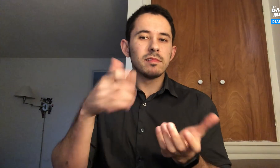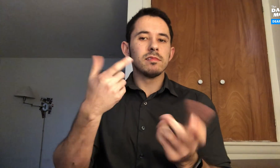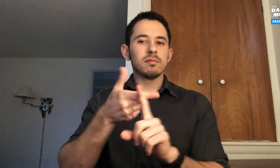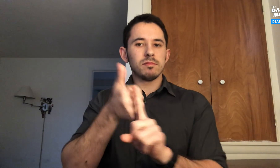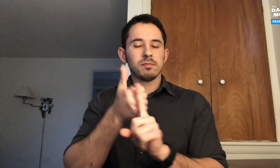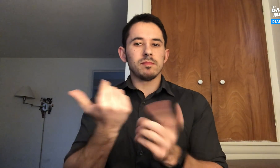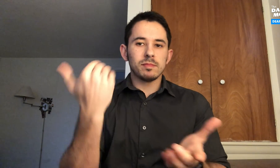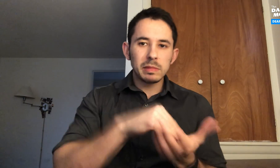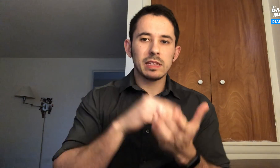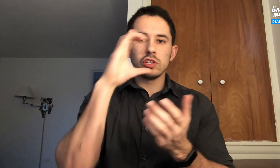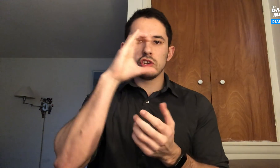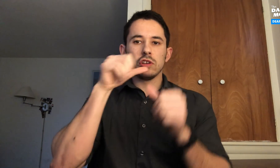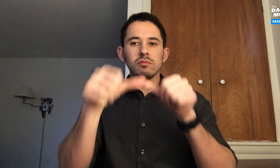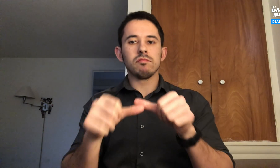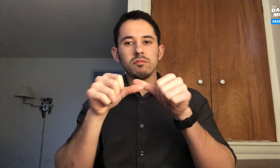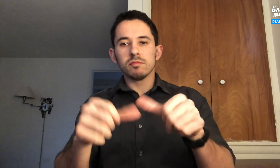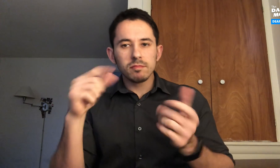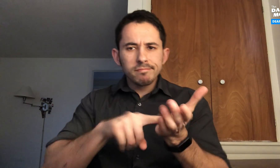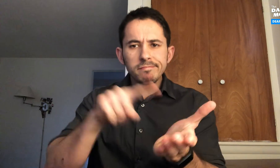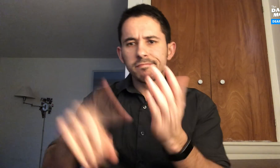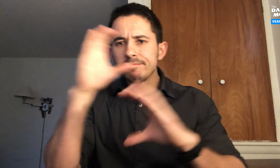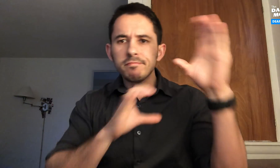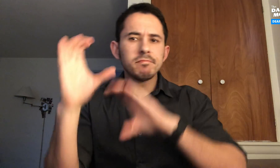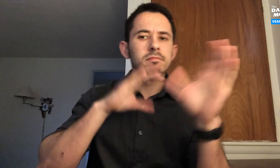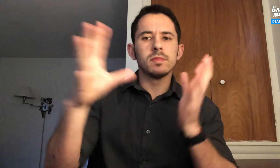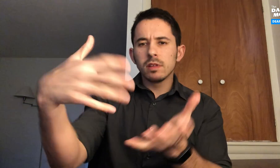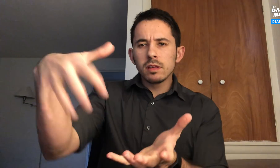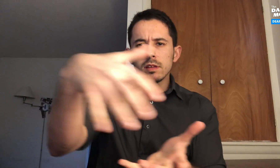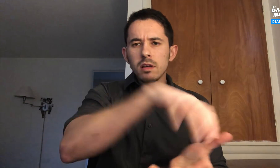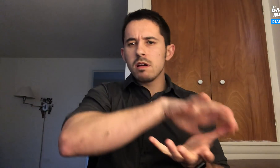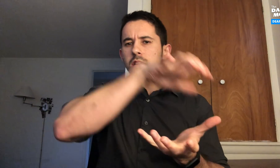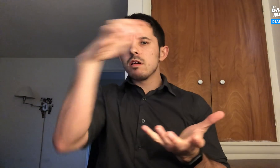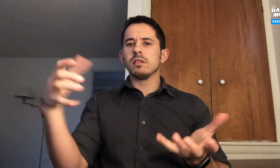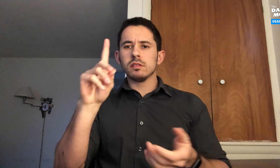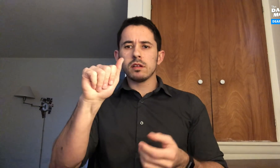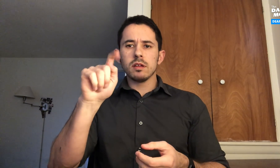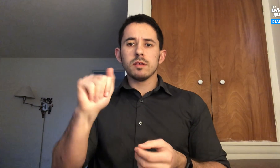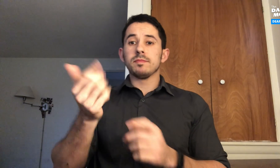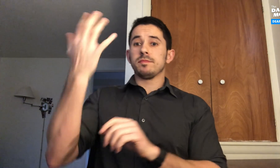We kept researching and collecting data.